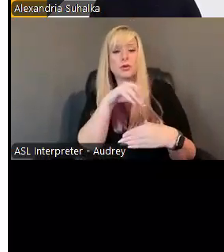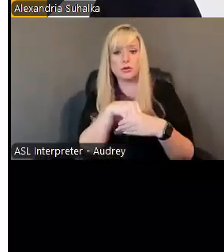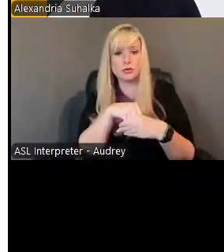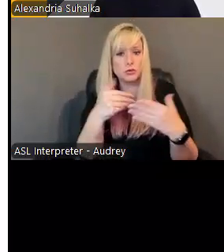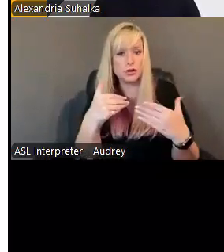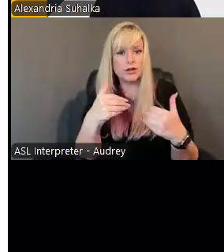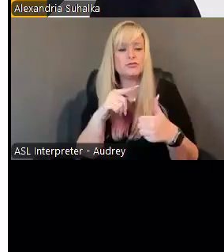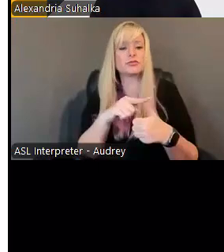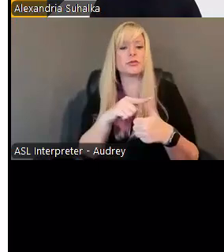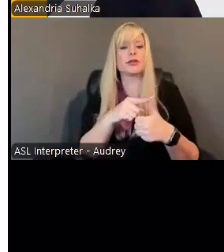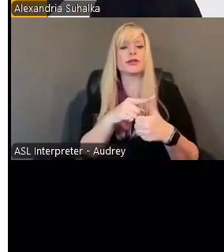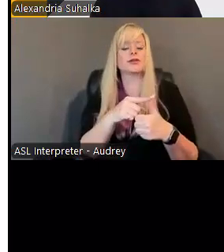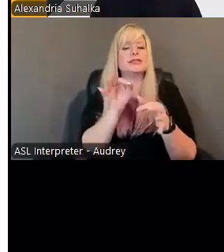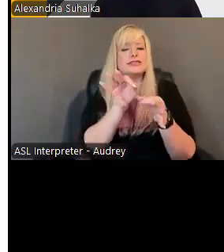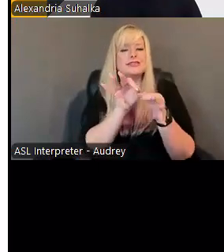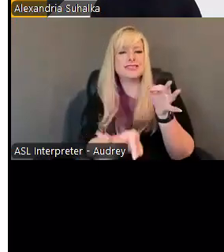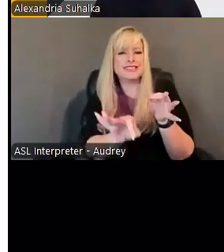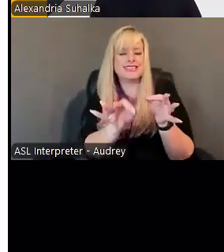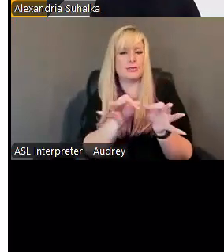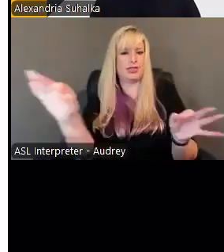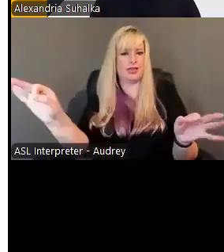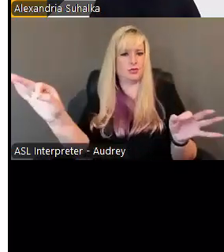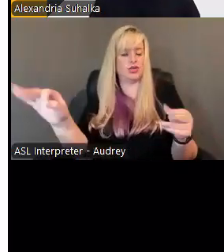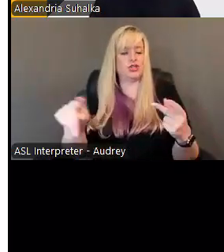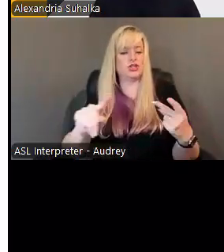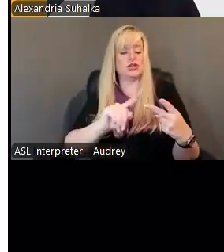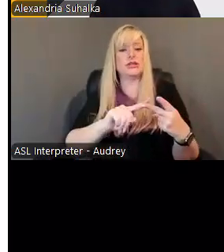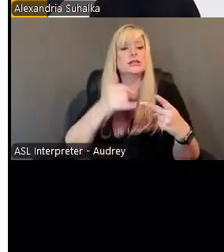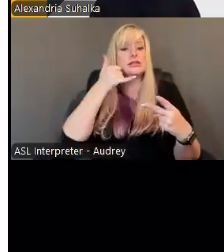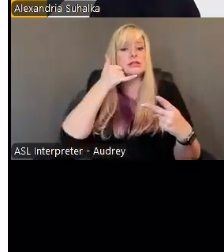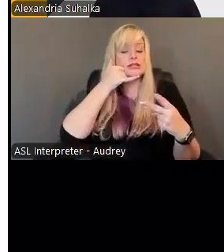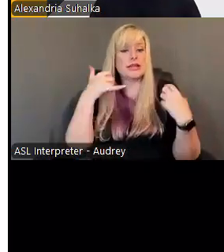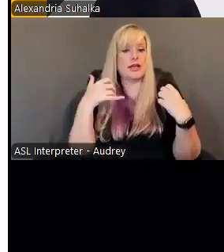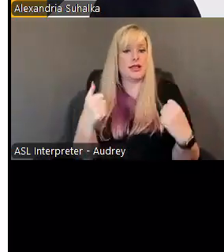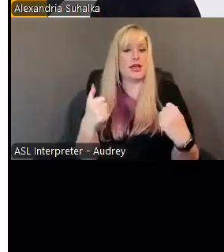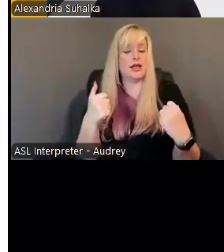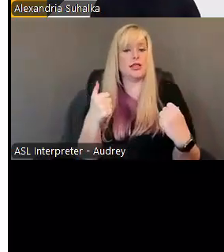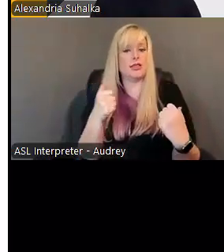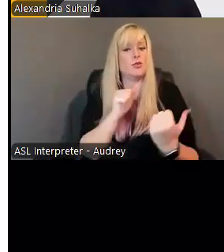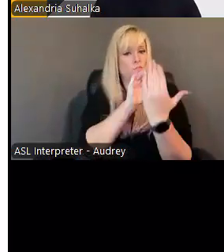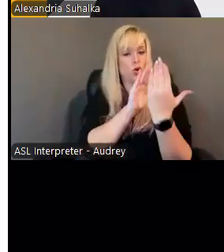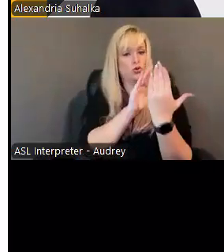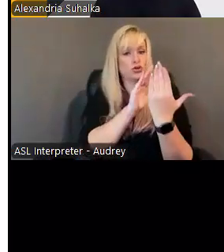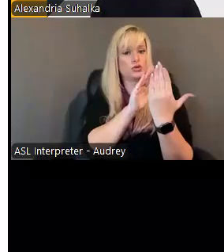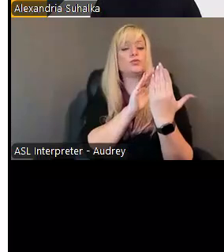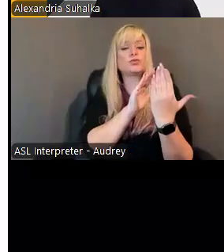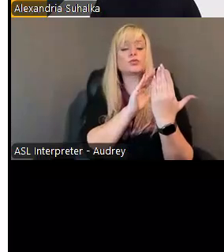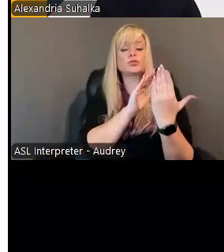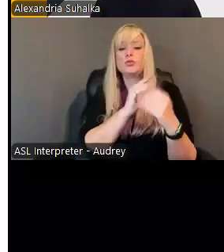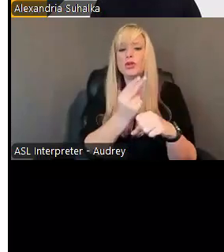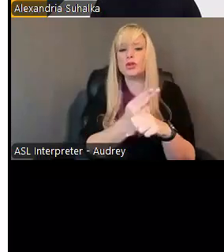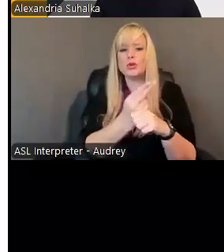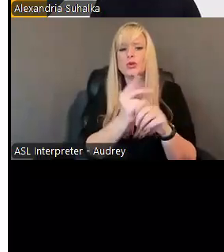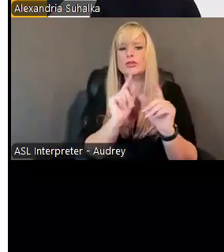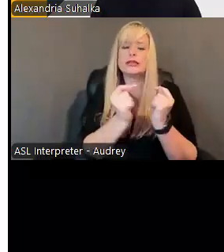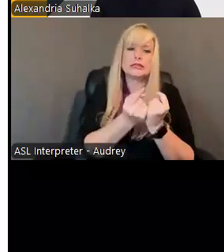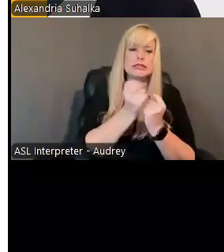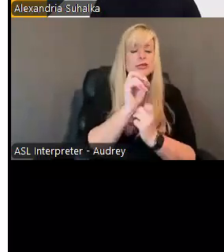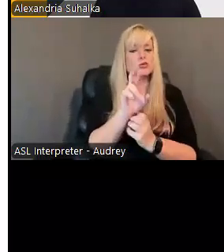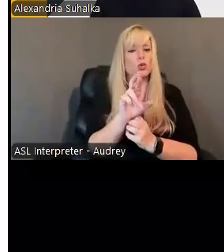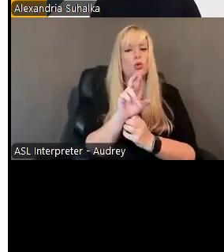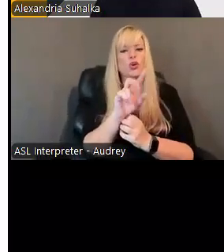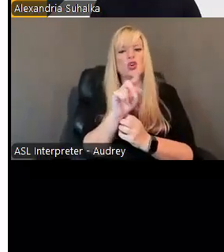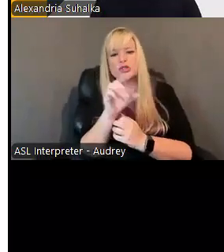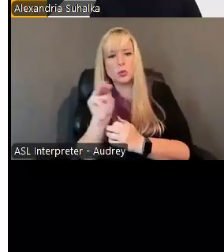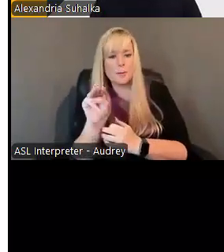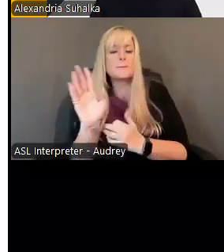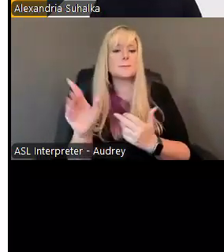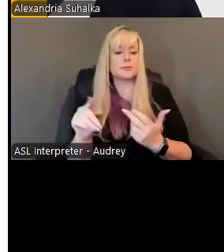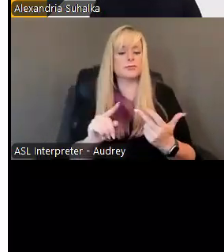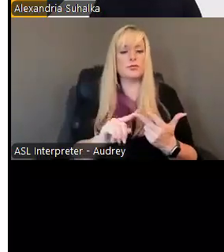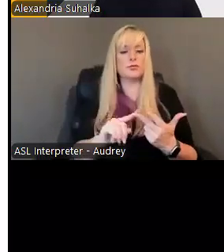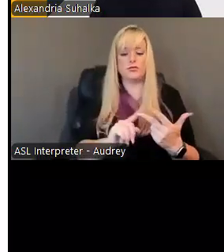language, taking a telehealth delivery approach that is using teams or something like Zoom. And